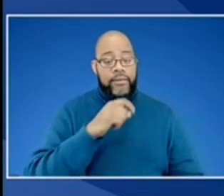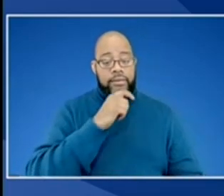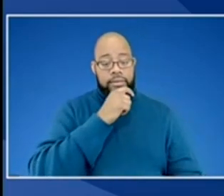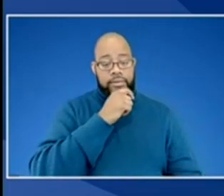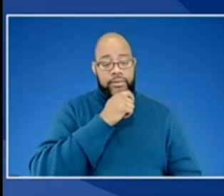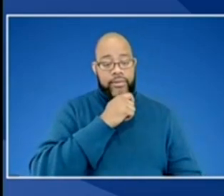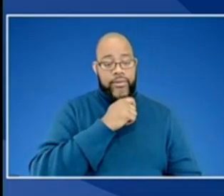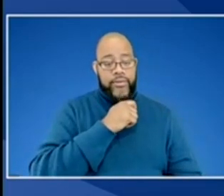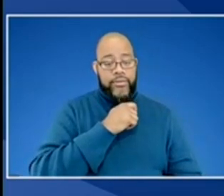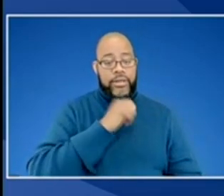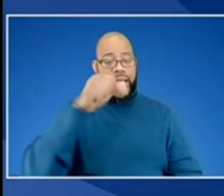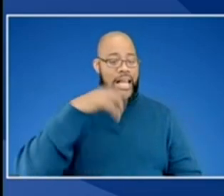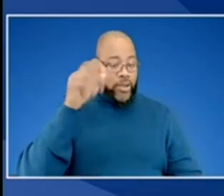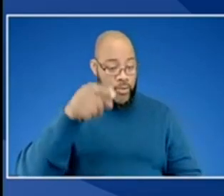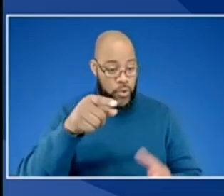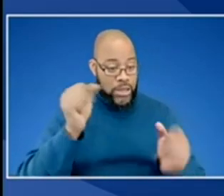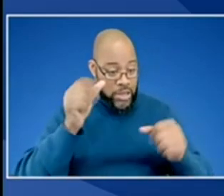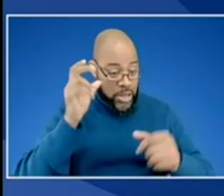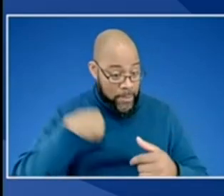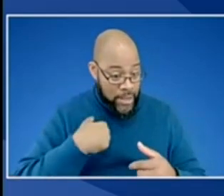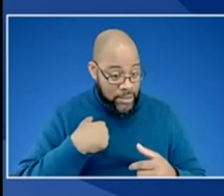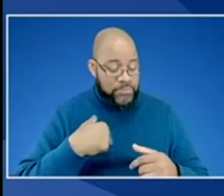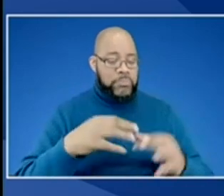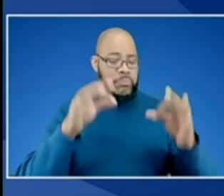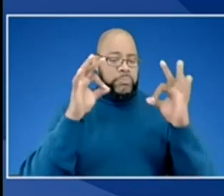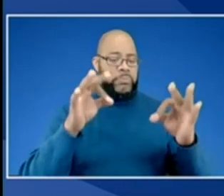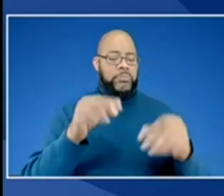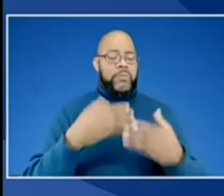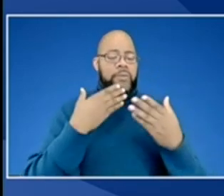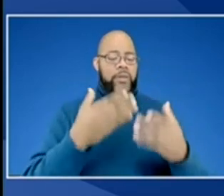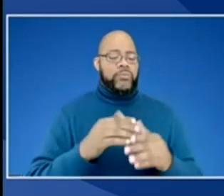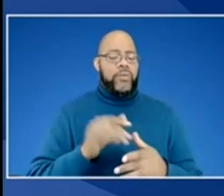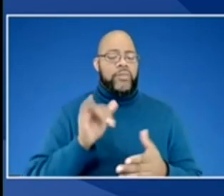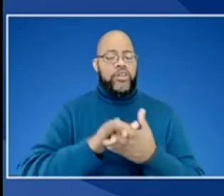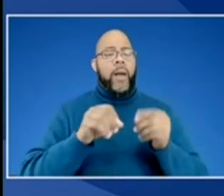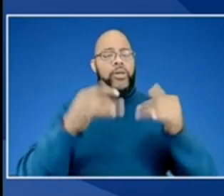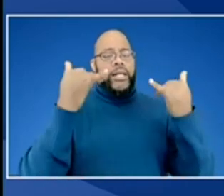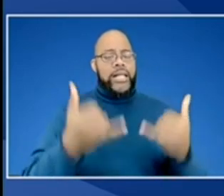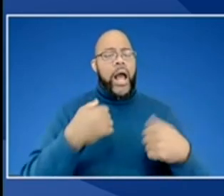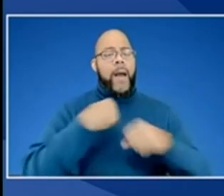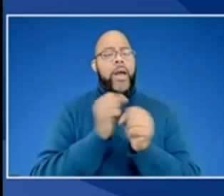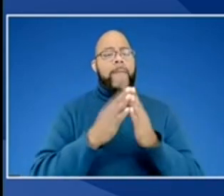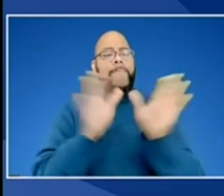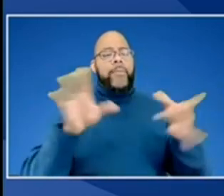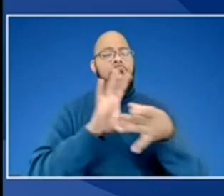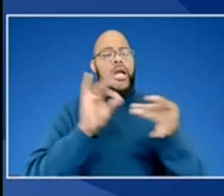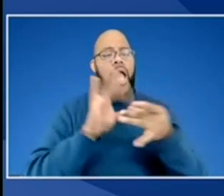I can hear you. Can you hear me? I can. Fantastic. This is your opportunity to make a public comment to the negotiators.